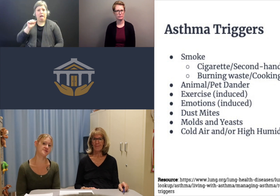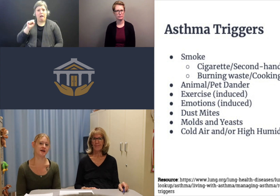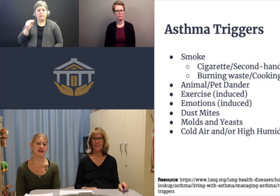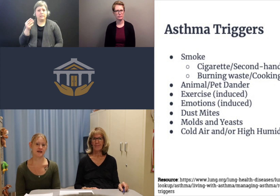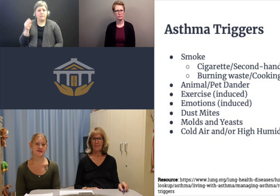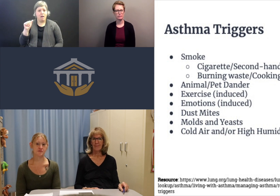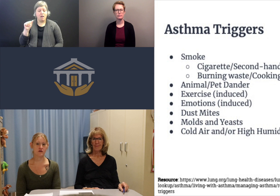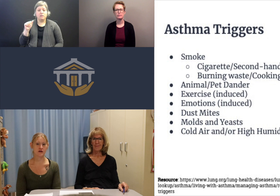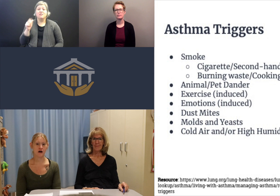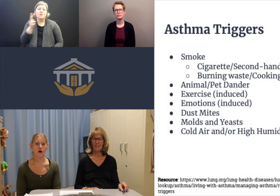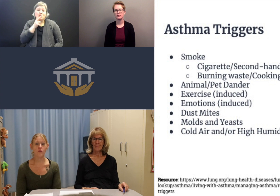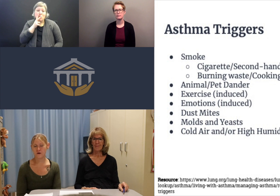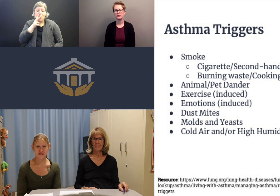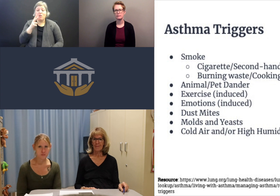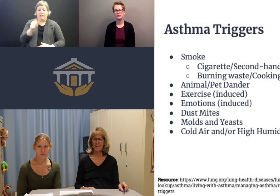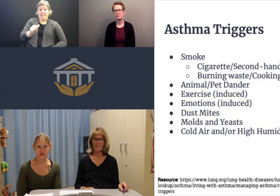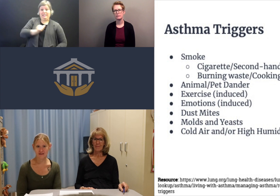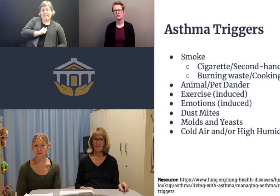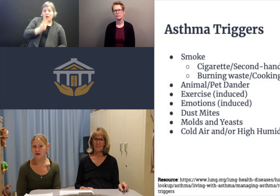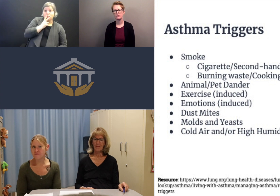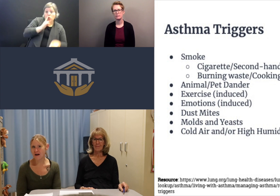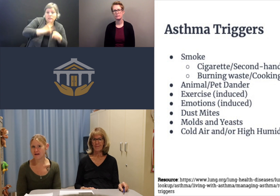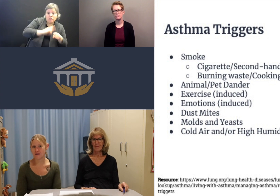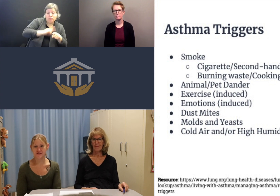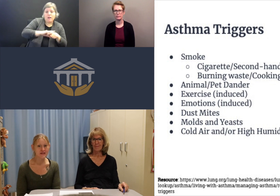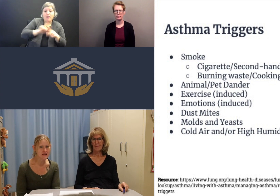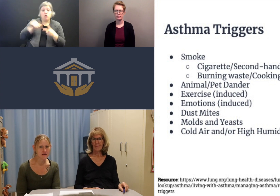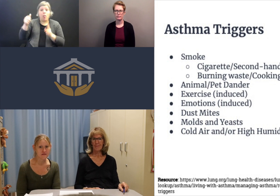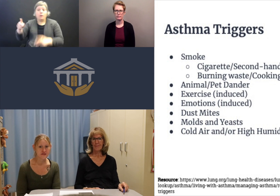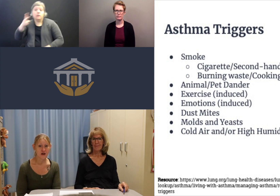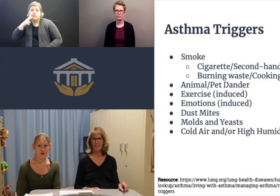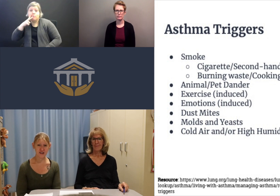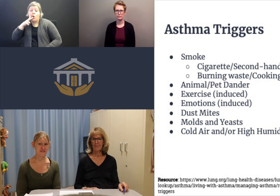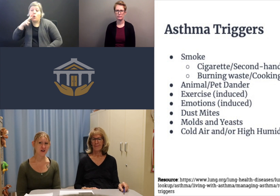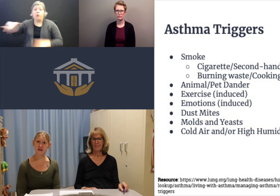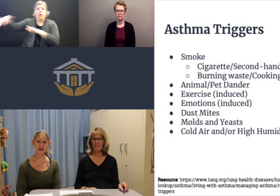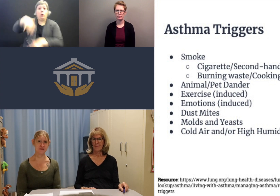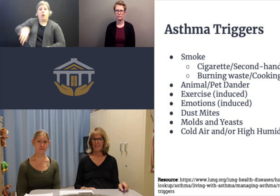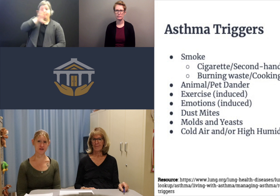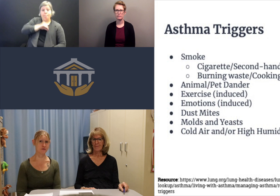secondhand smoke, or simple burning like bonfires, leaves or even cooking and burning. Whatever